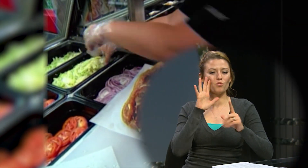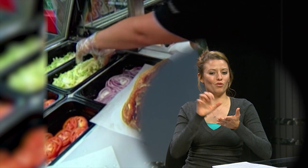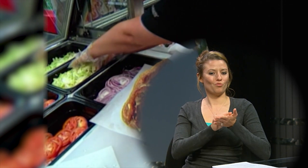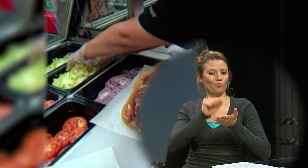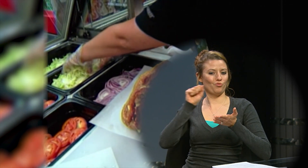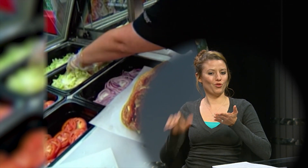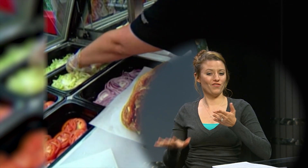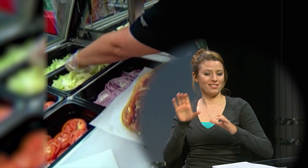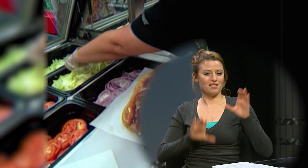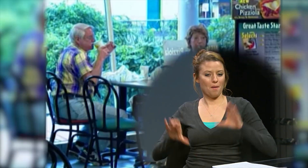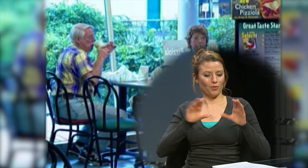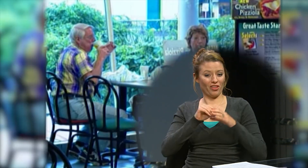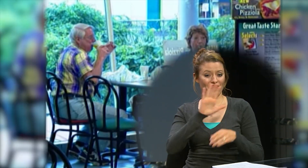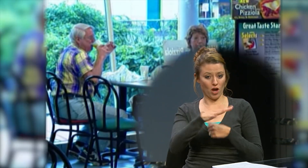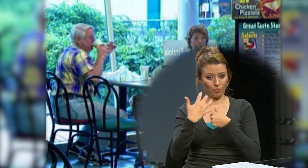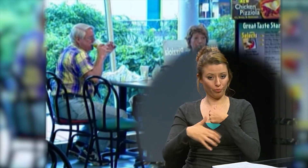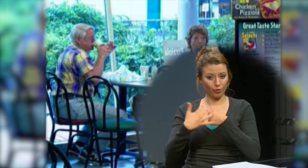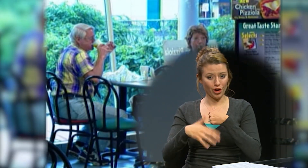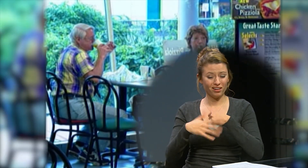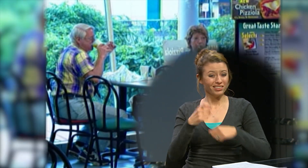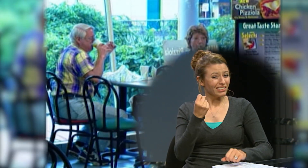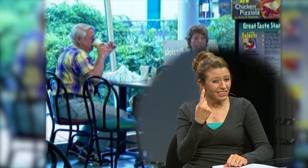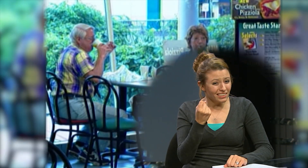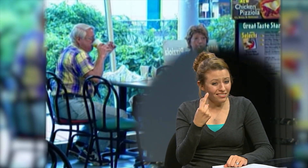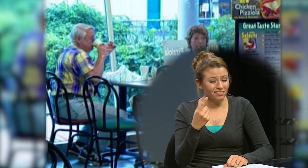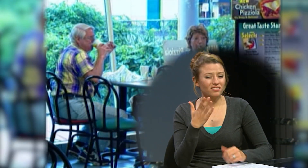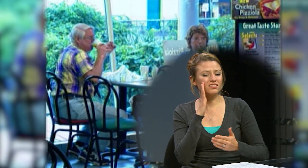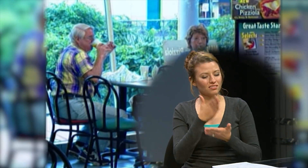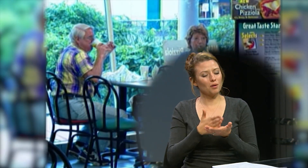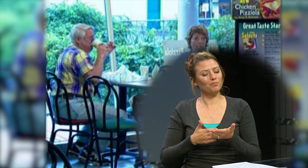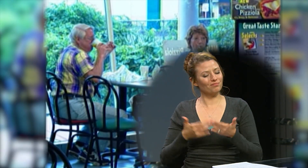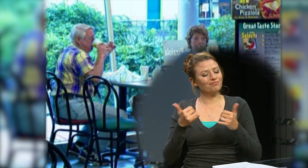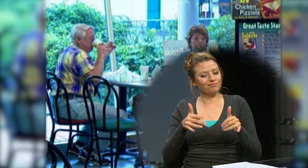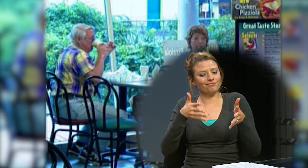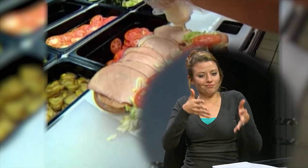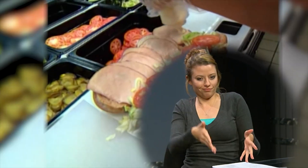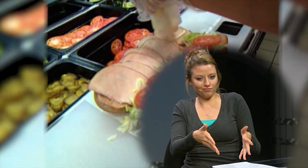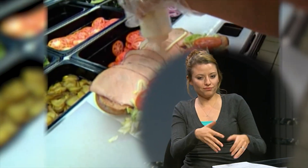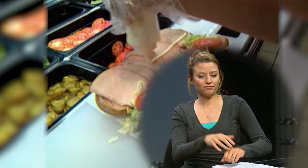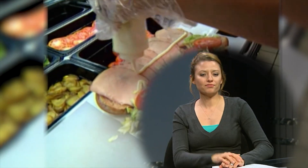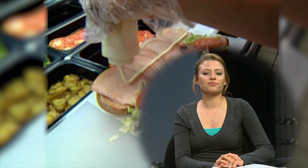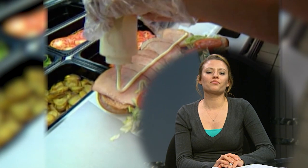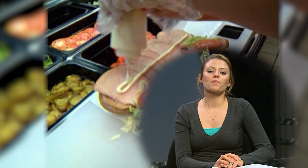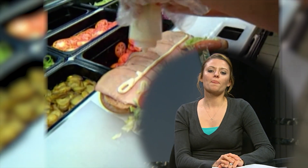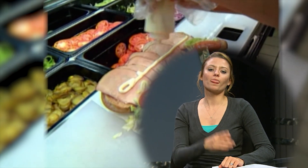SUBWAY WILL BE REMOVING CHEMICALS FROM ITS BREAD BUT SOME STILL REMAIN.